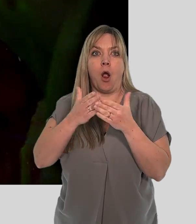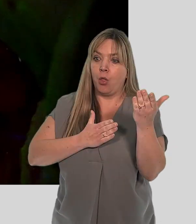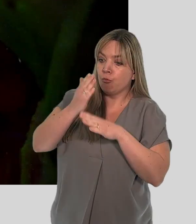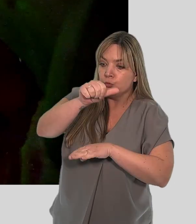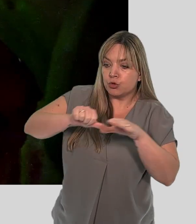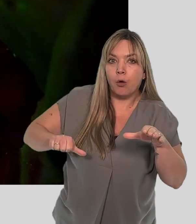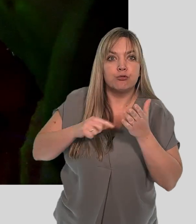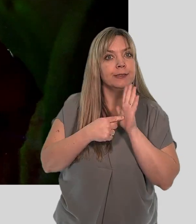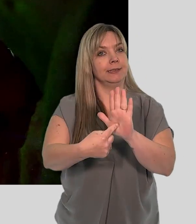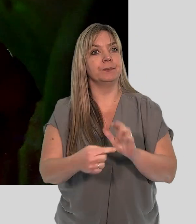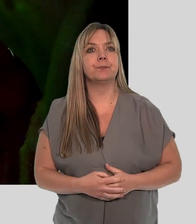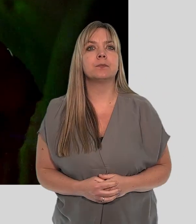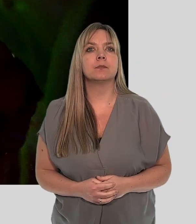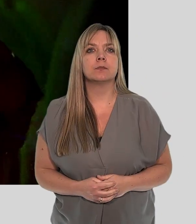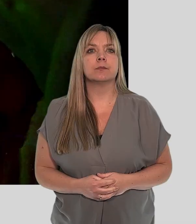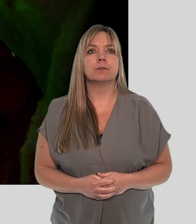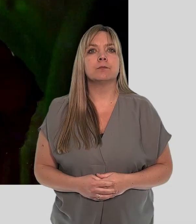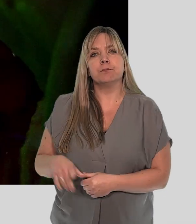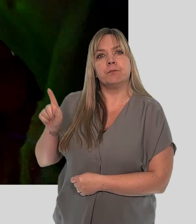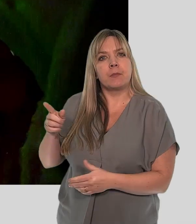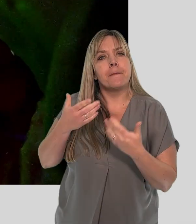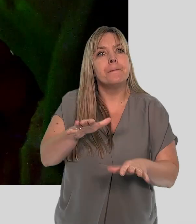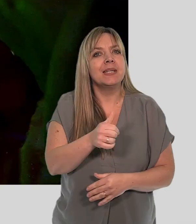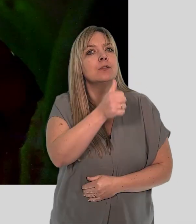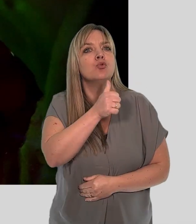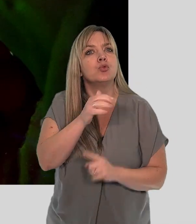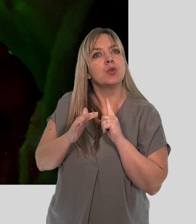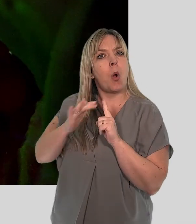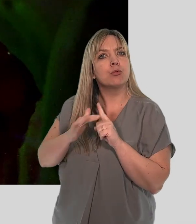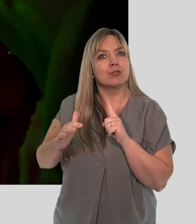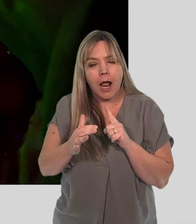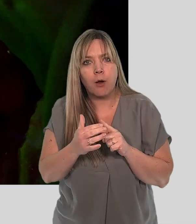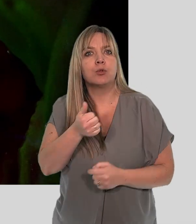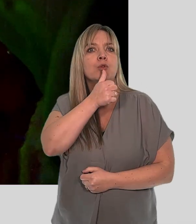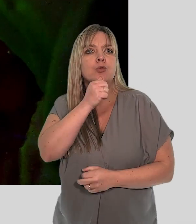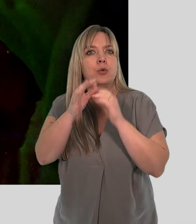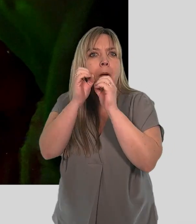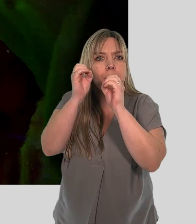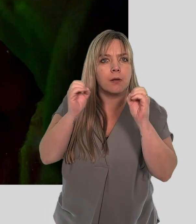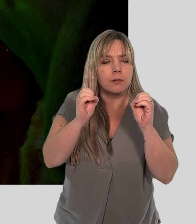we also injected fluorescein intravenously as this dye does not normally penetrate into the brain.